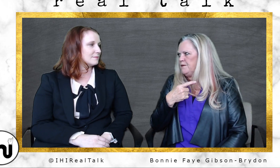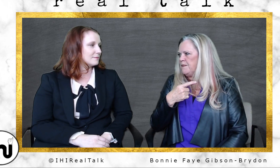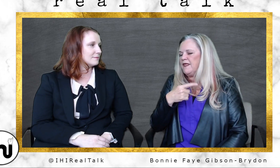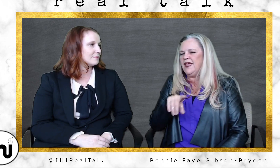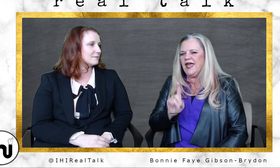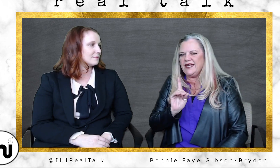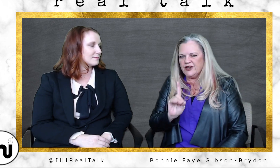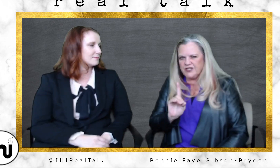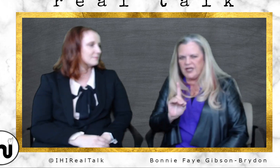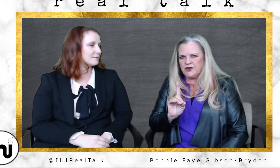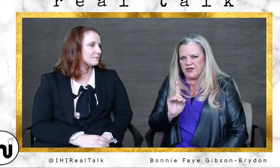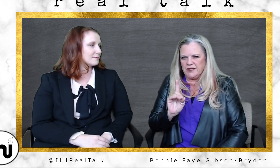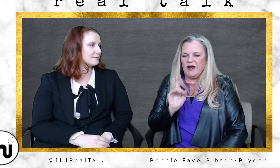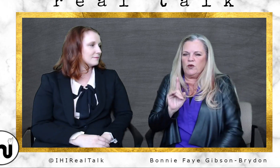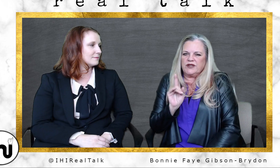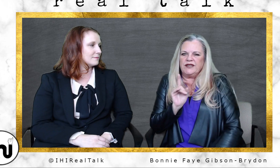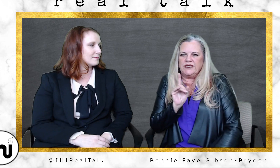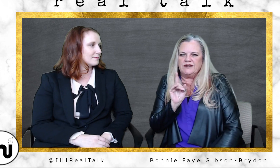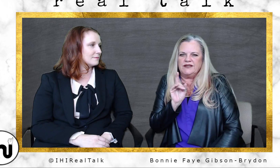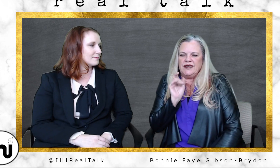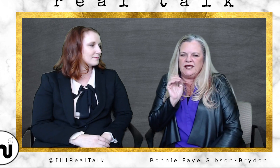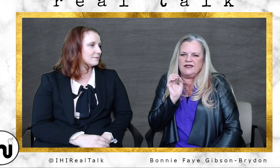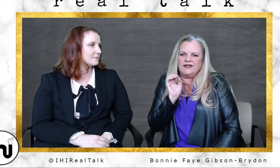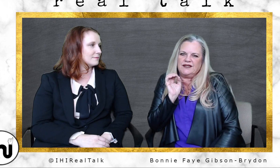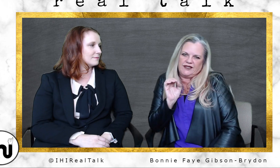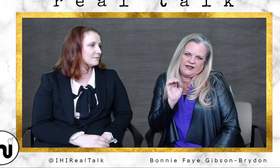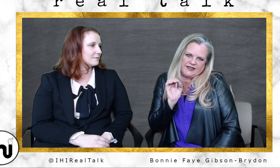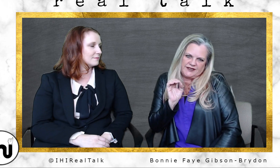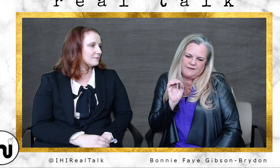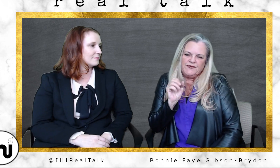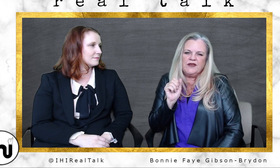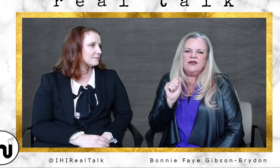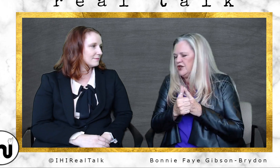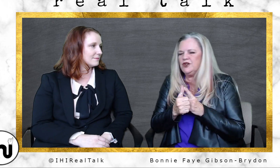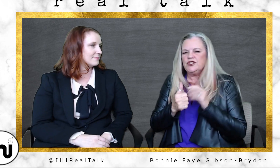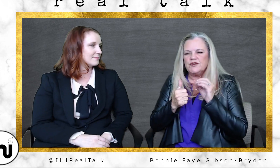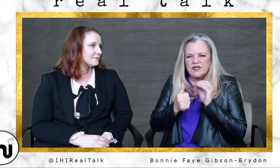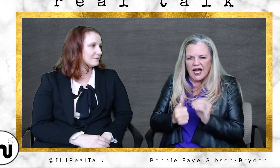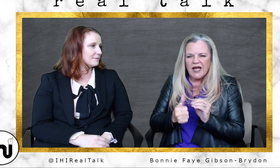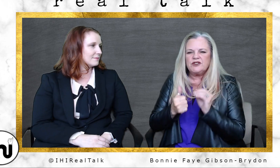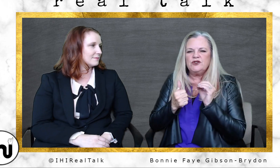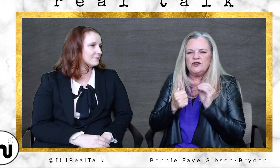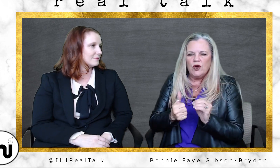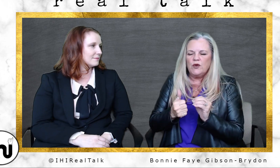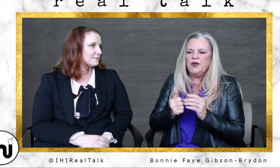here's another thing about working in legalese, you've got to know the